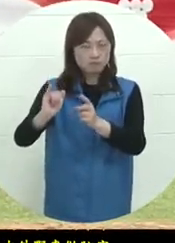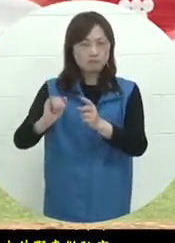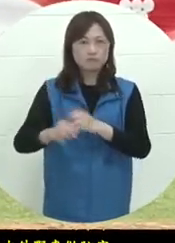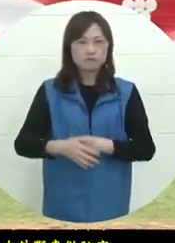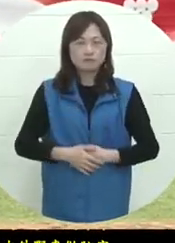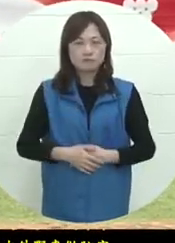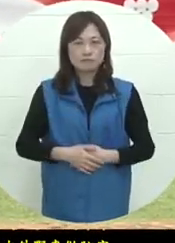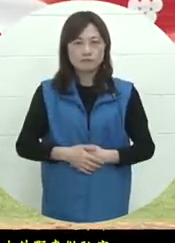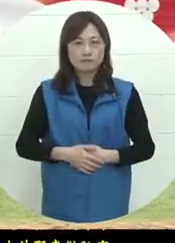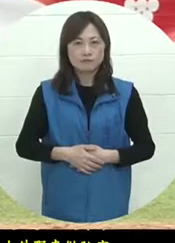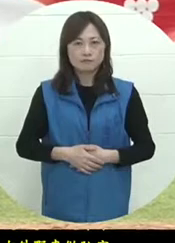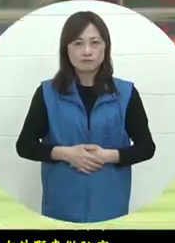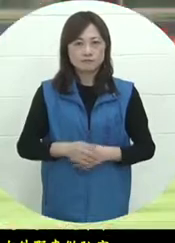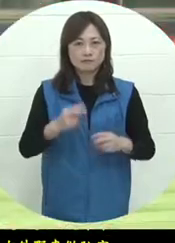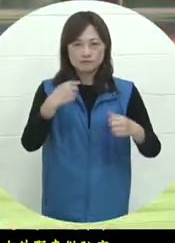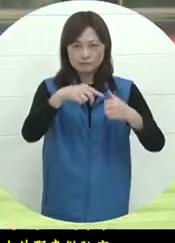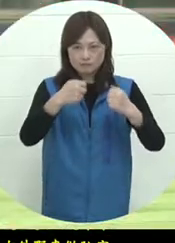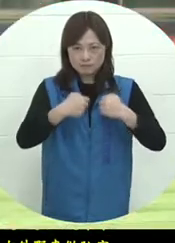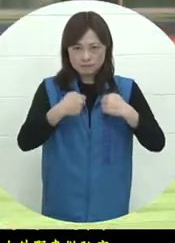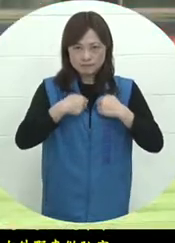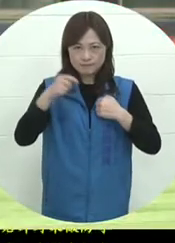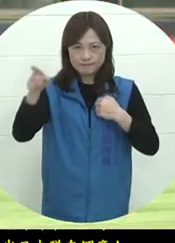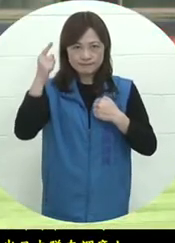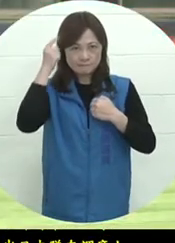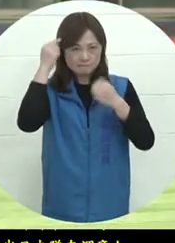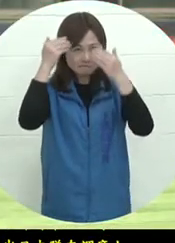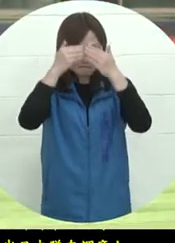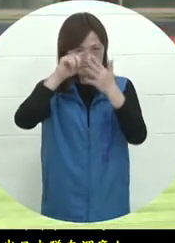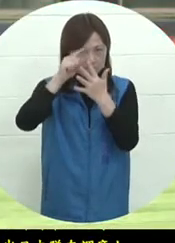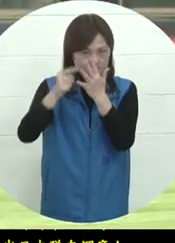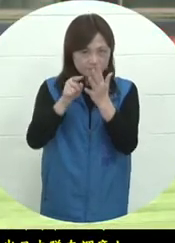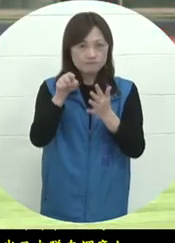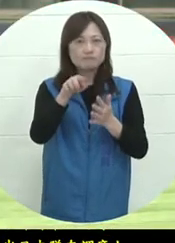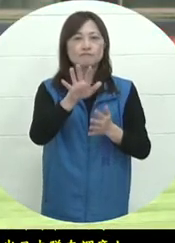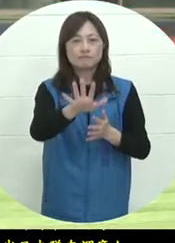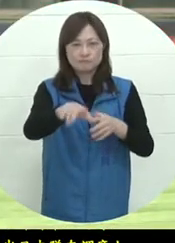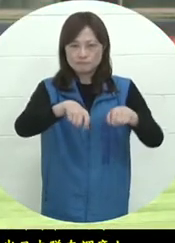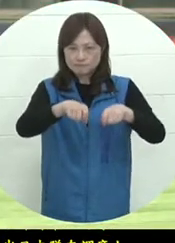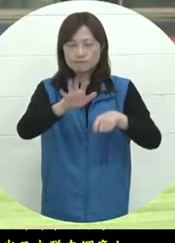the coach had a certain logic in the schedule. Yesterday, he may